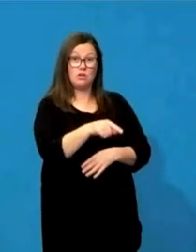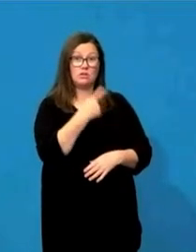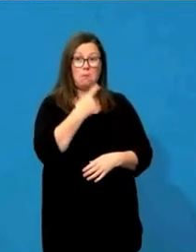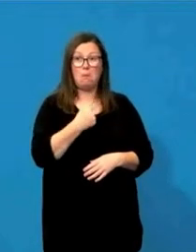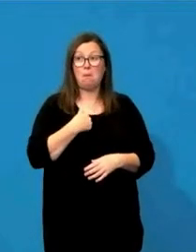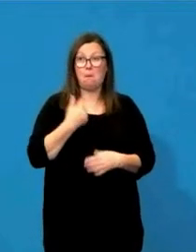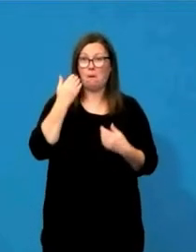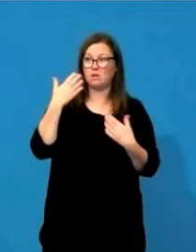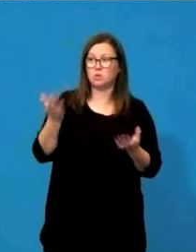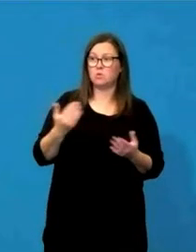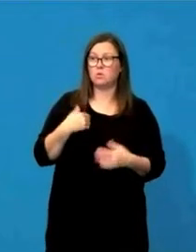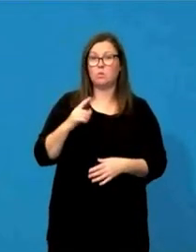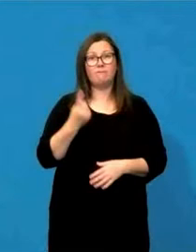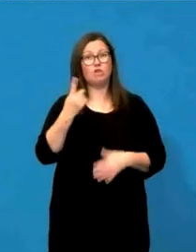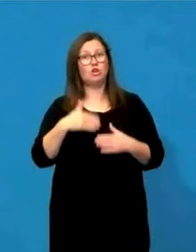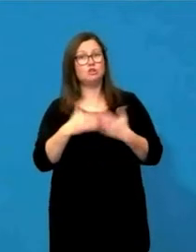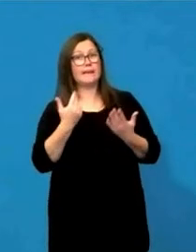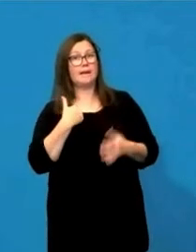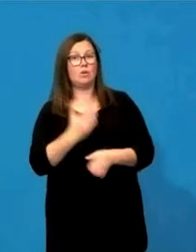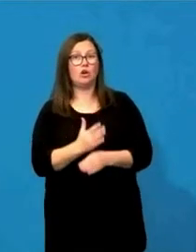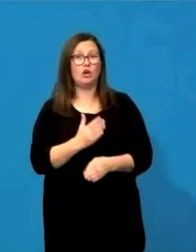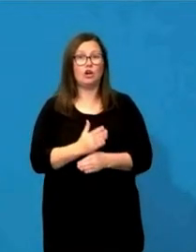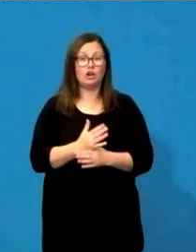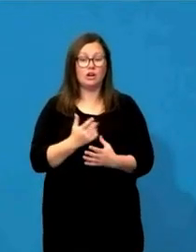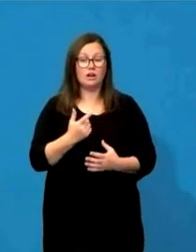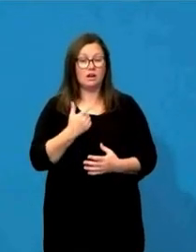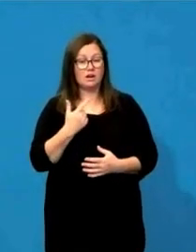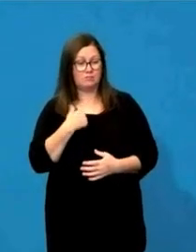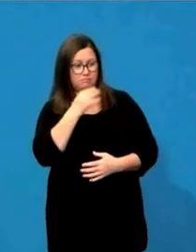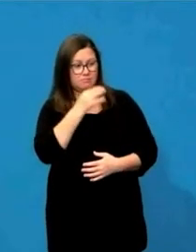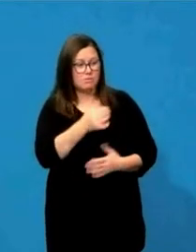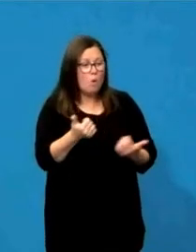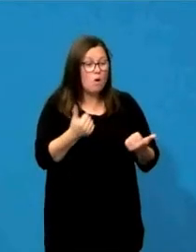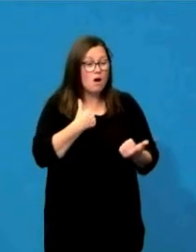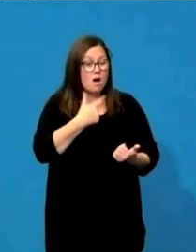It's my first day on the job." And he said, "Well, can I speak to your manager?" And he said, "Well, I am the